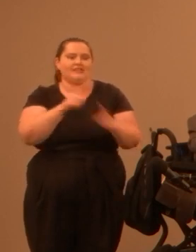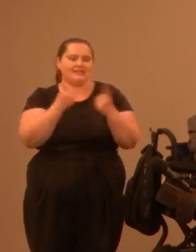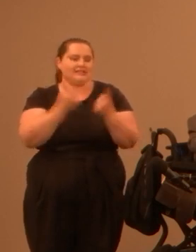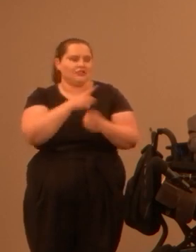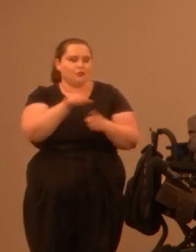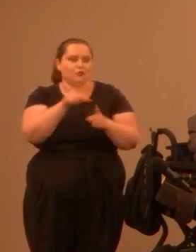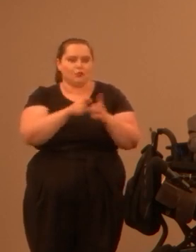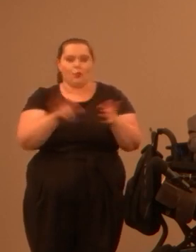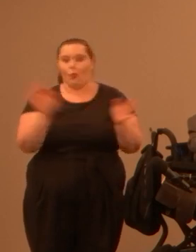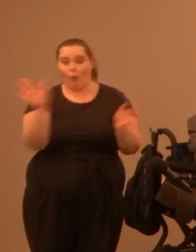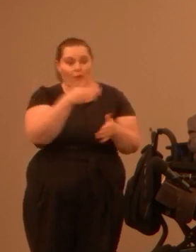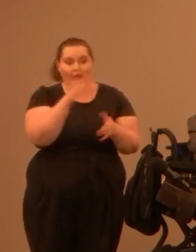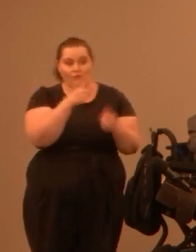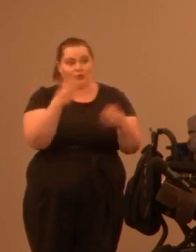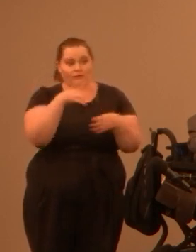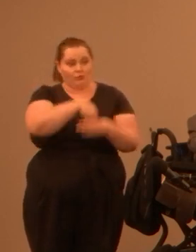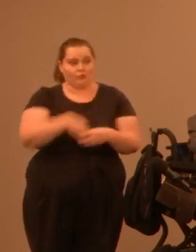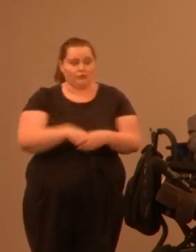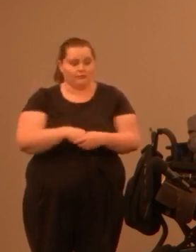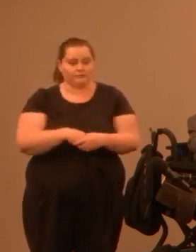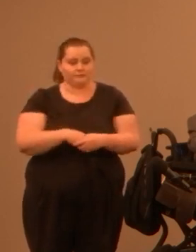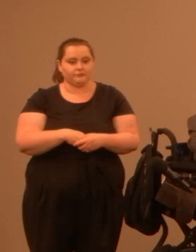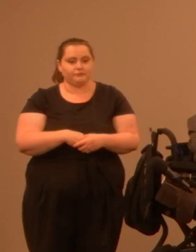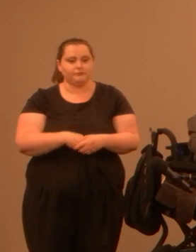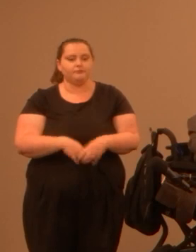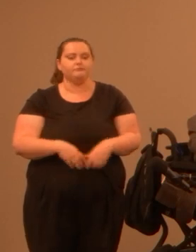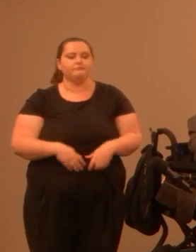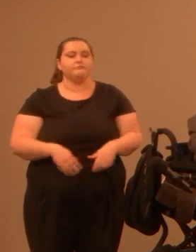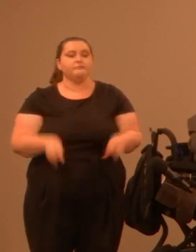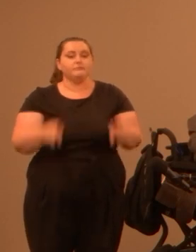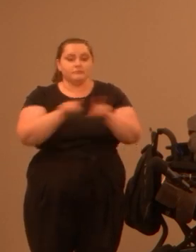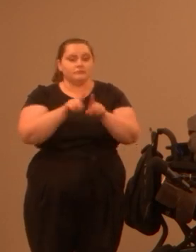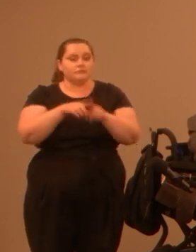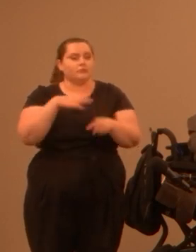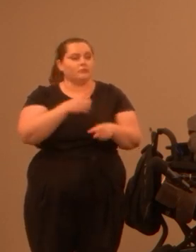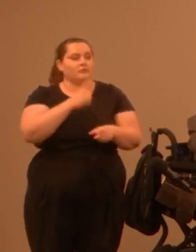you involved. I also want to point out that I'm actually not in formal clothing.